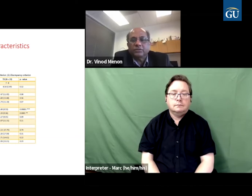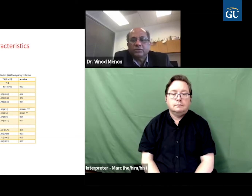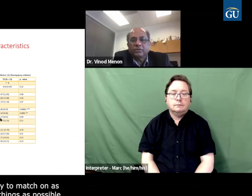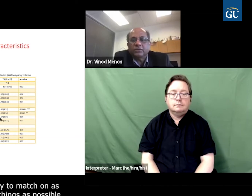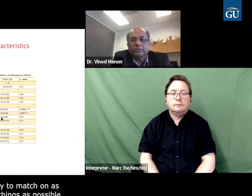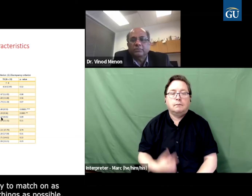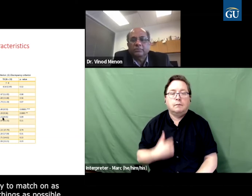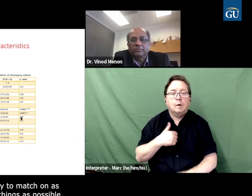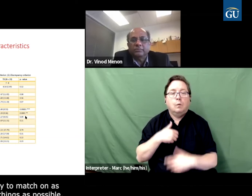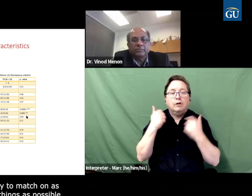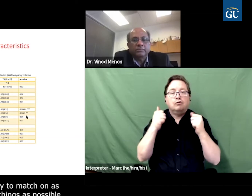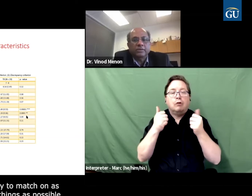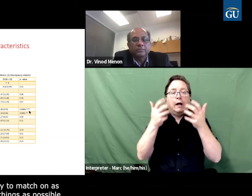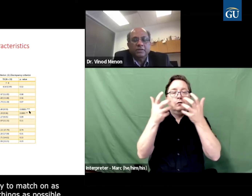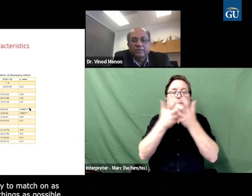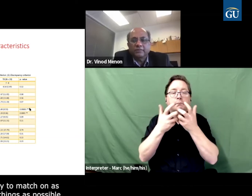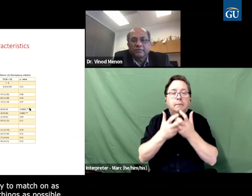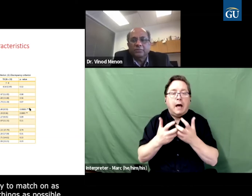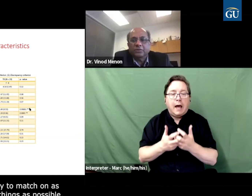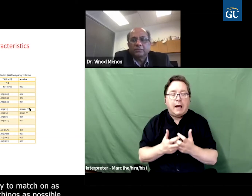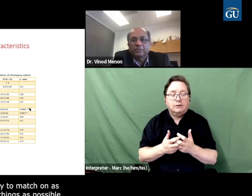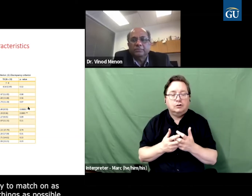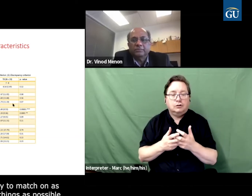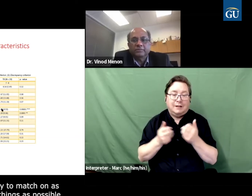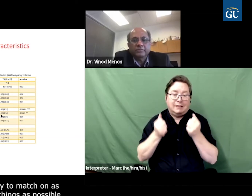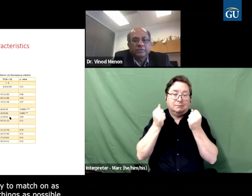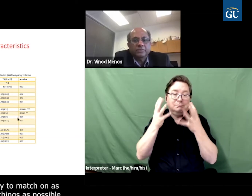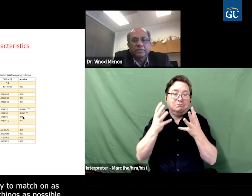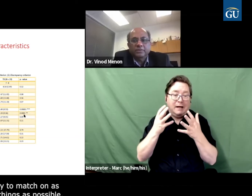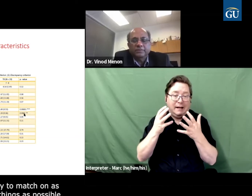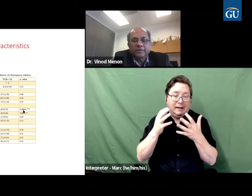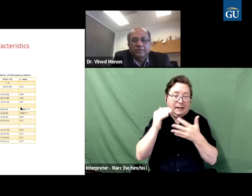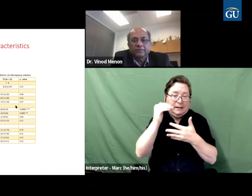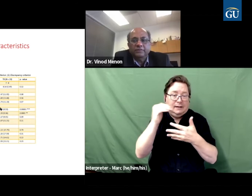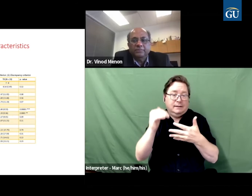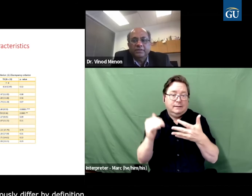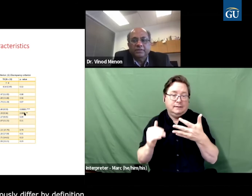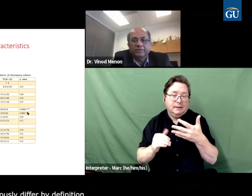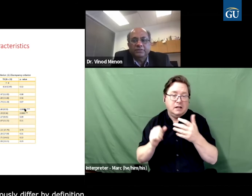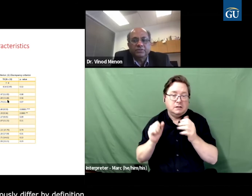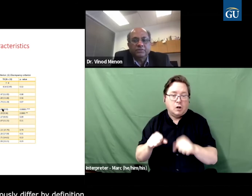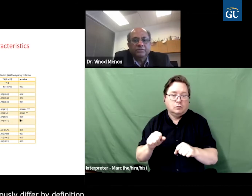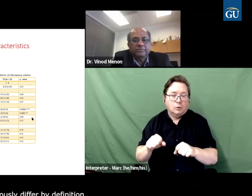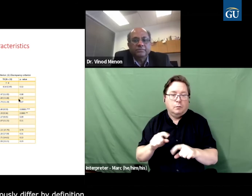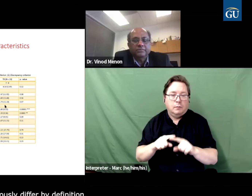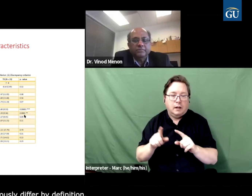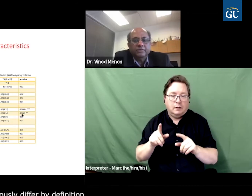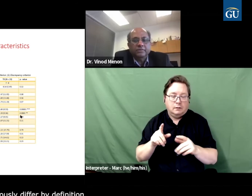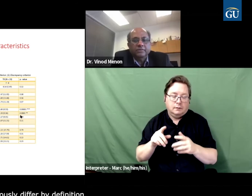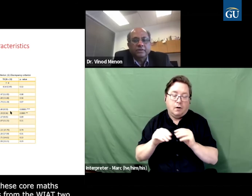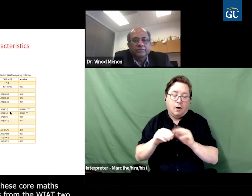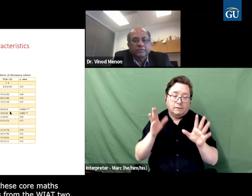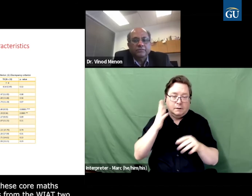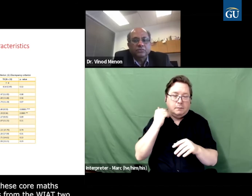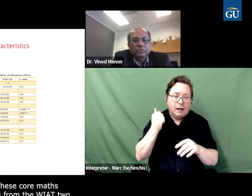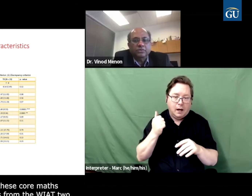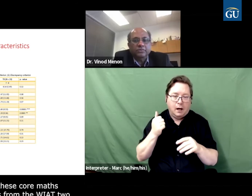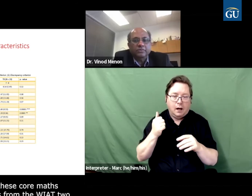we try to match on as many things as possible but they